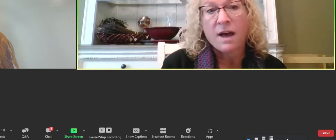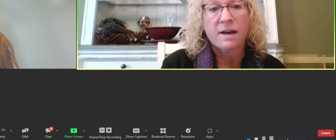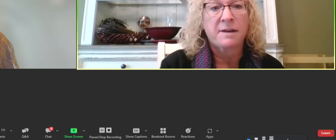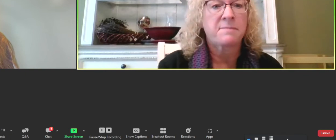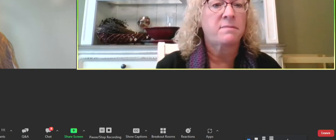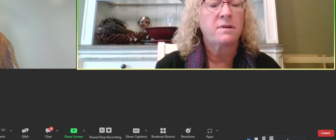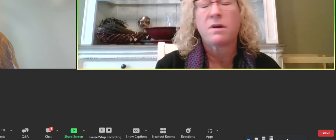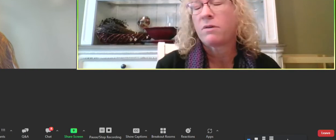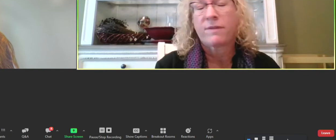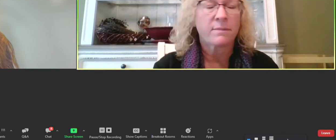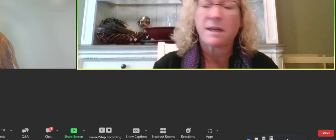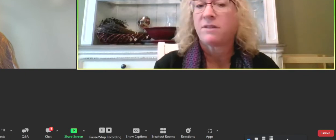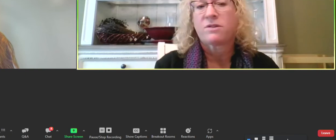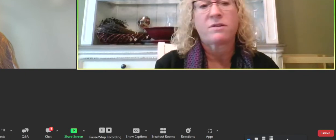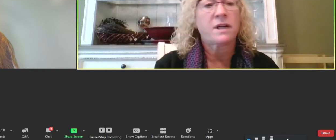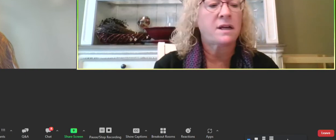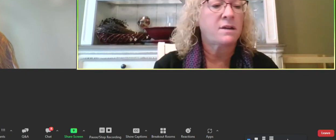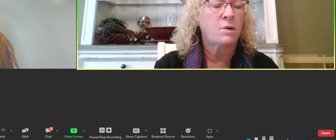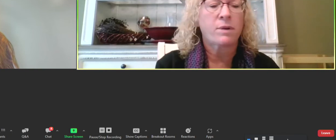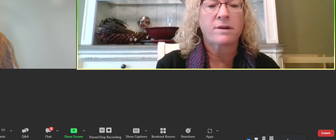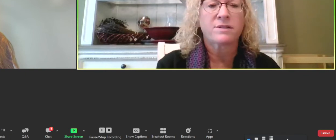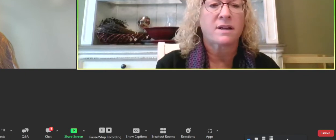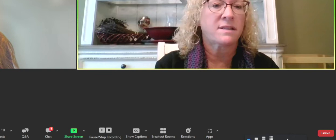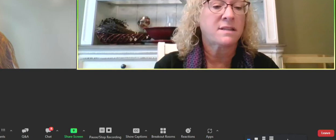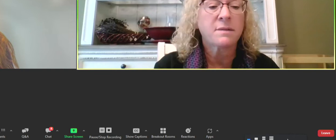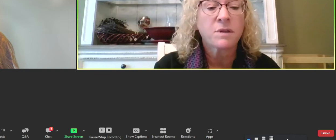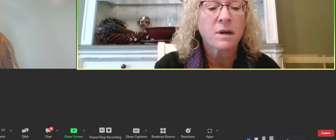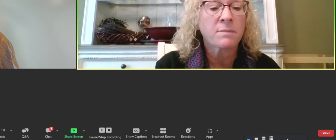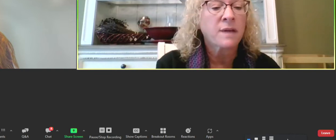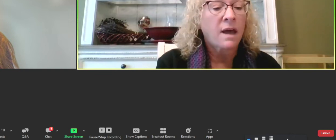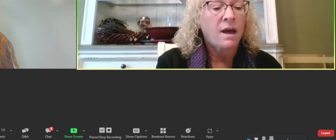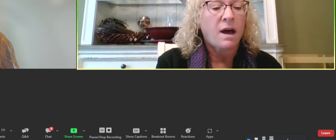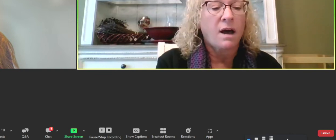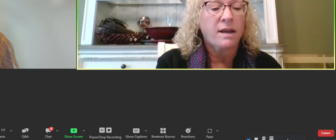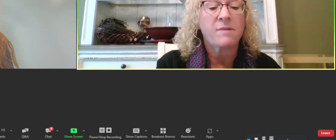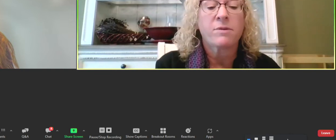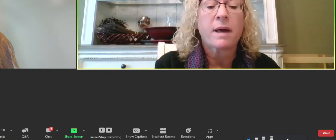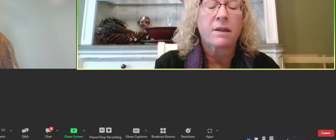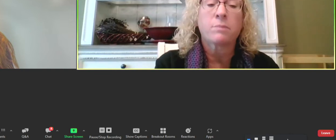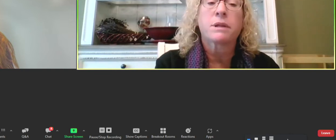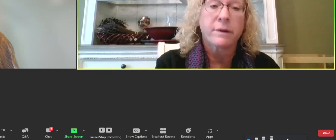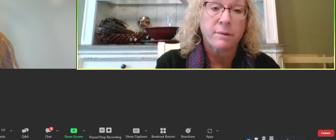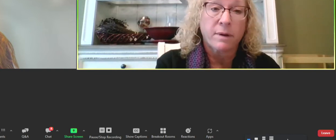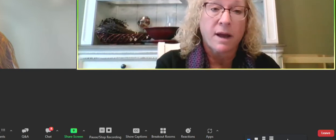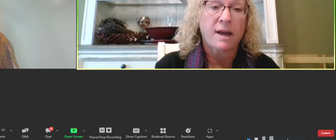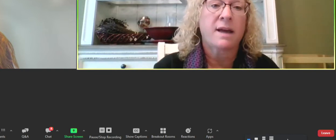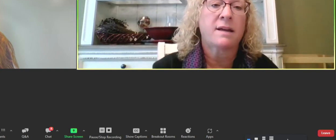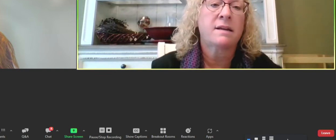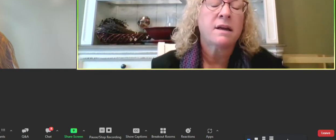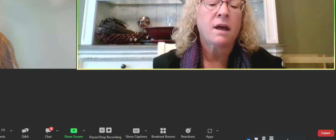No family history, no prior signs and symptoms came from out of the blue.